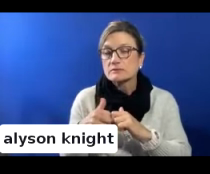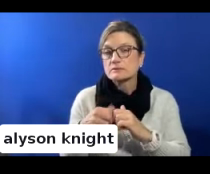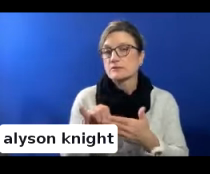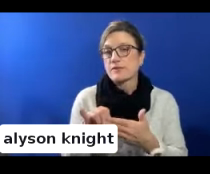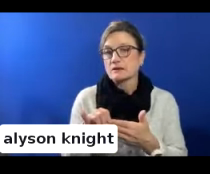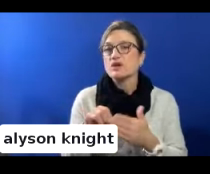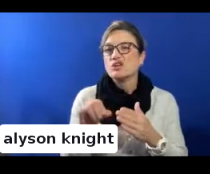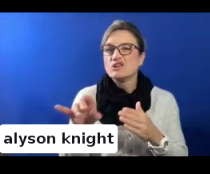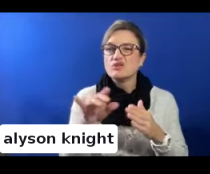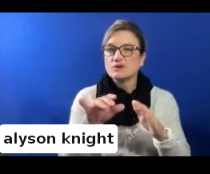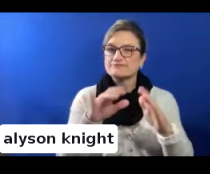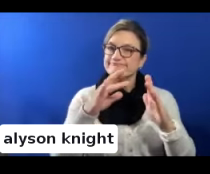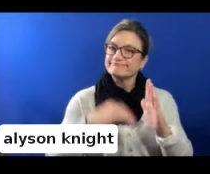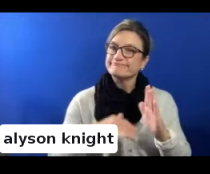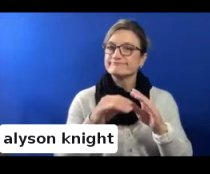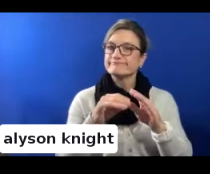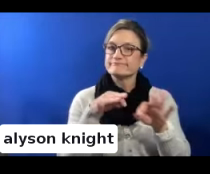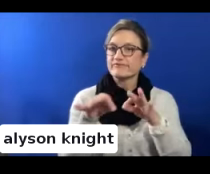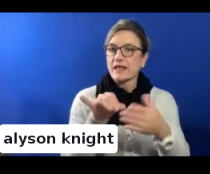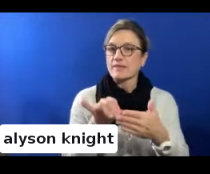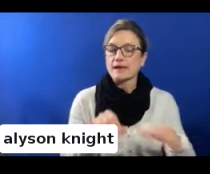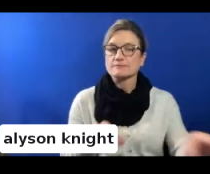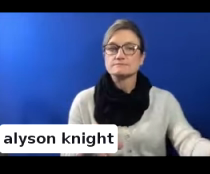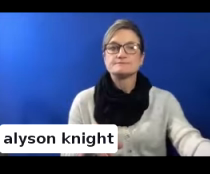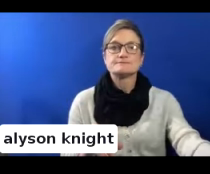This is where you would highlight that reason here.